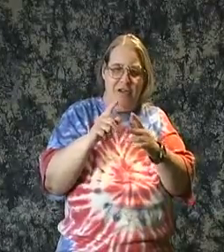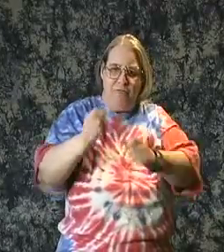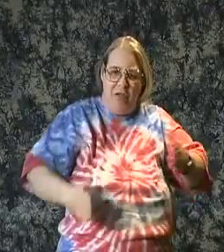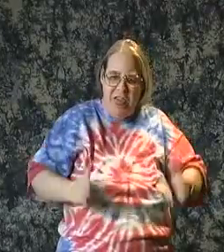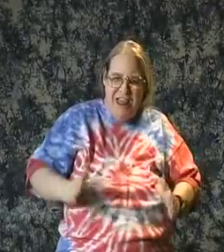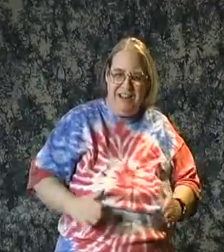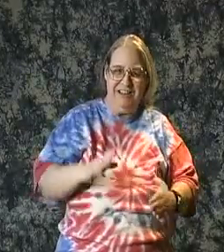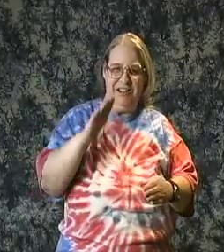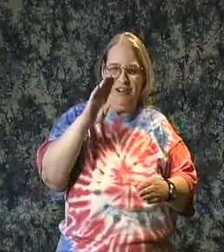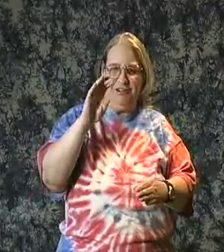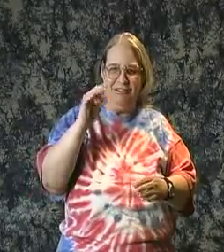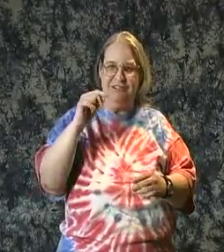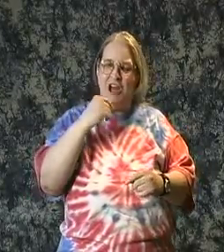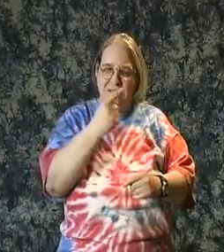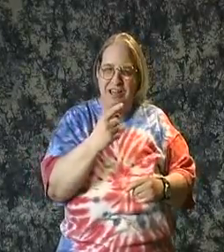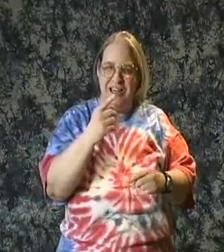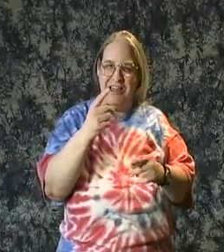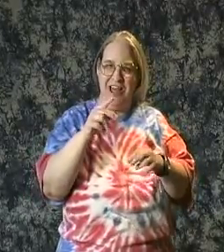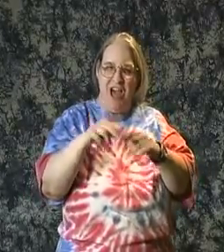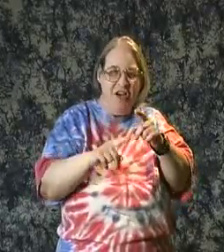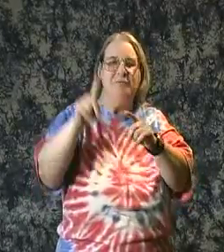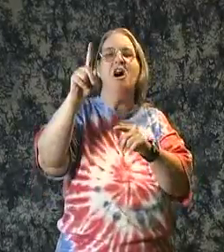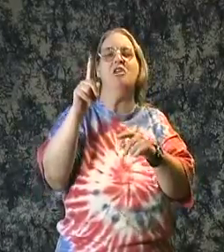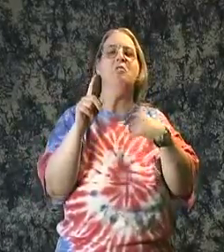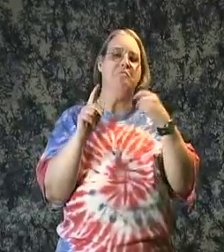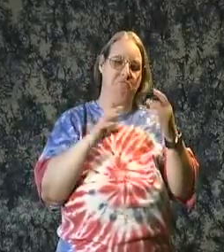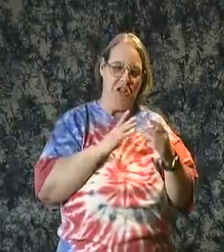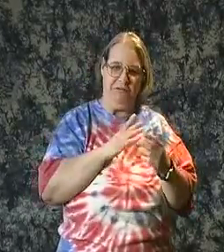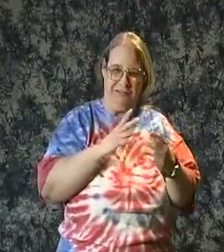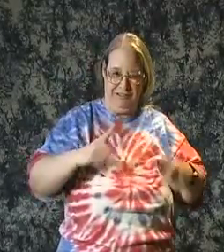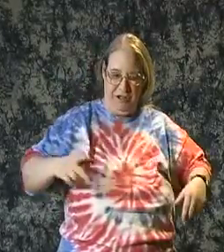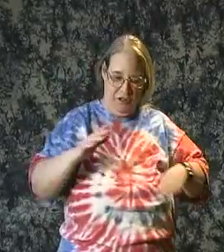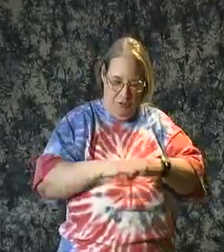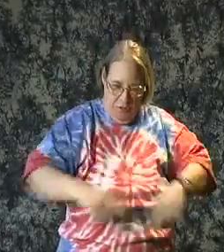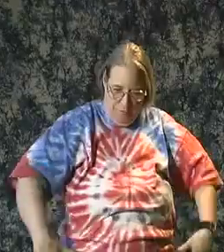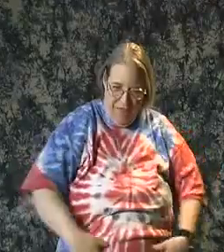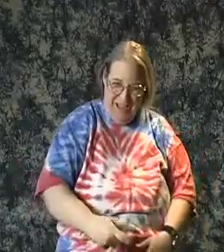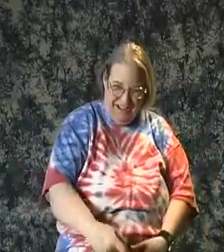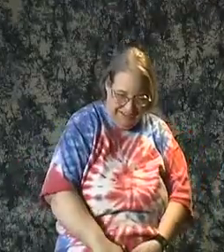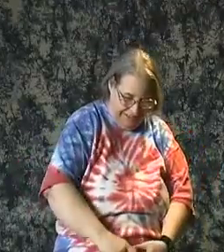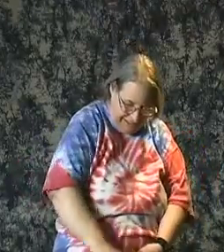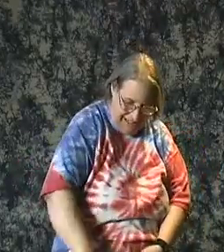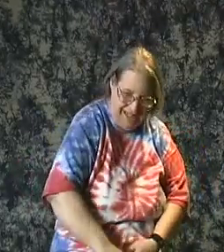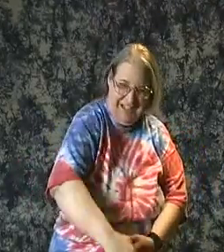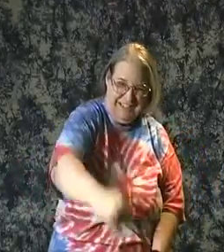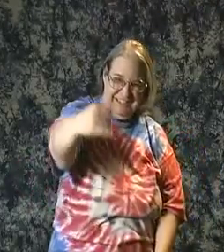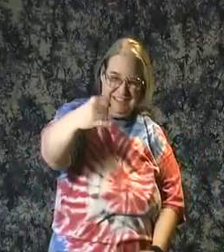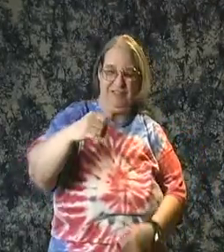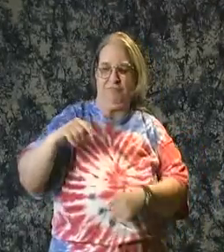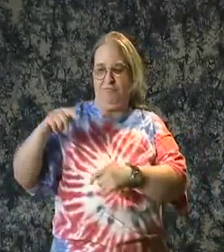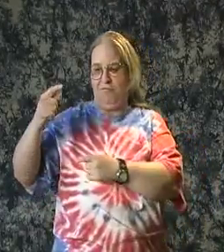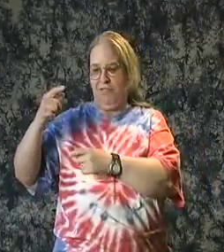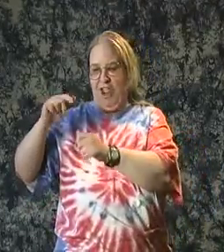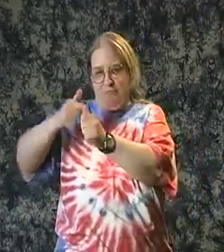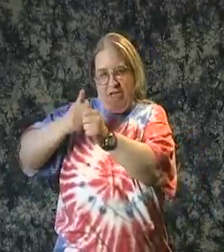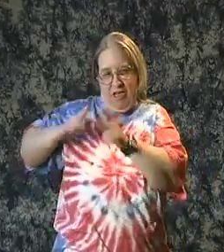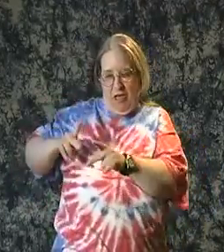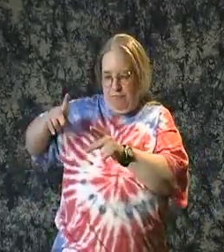I learned about hooking up the rope and how to belay. And then, when I was ready to go,